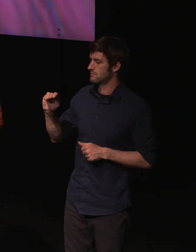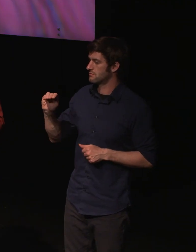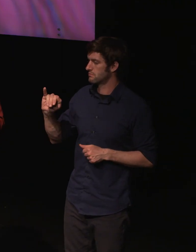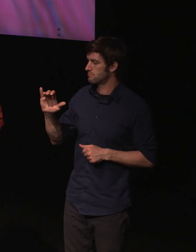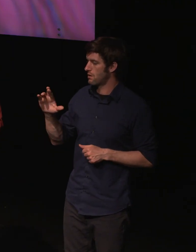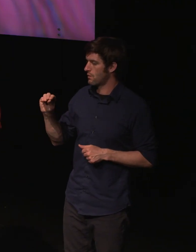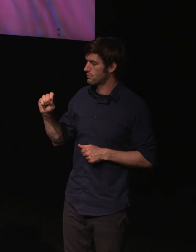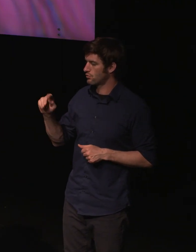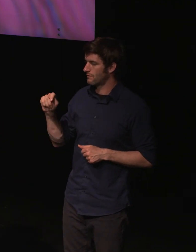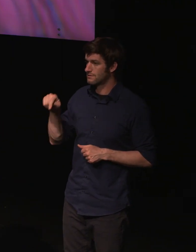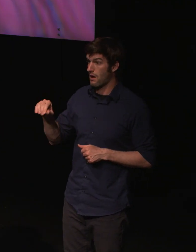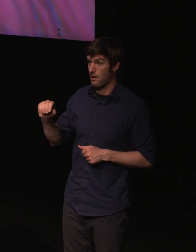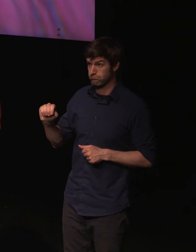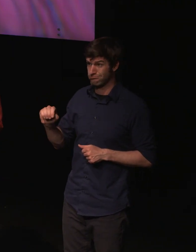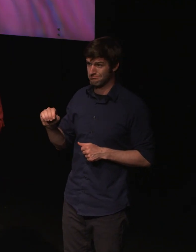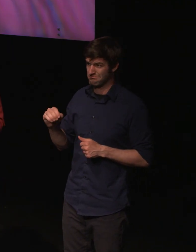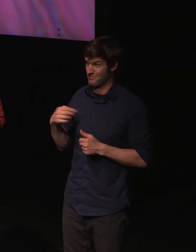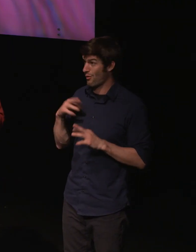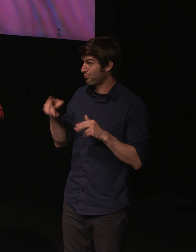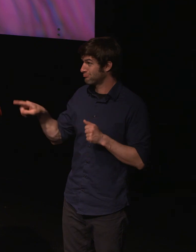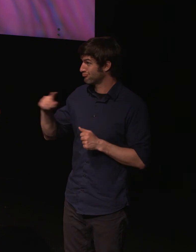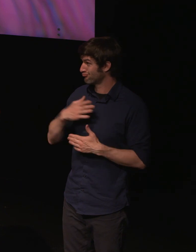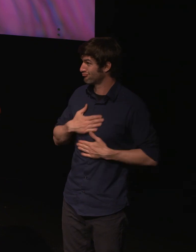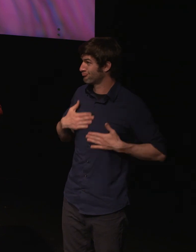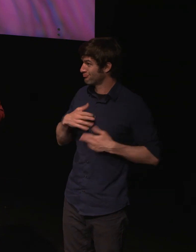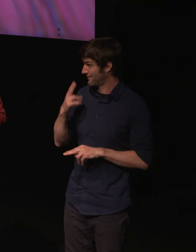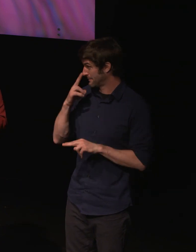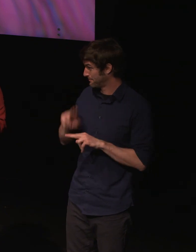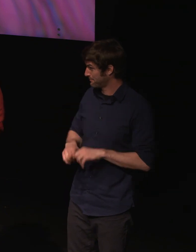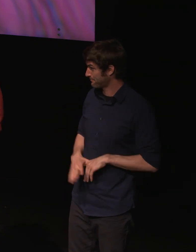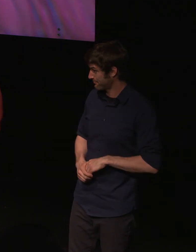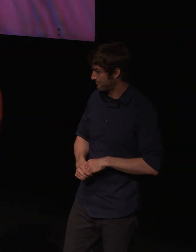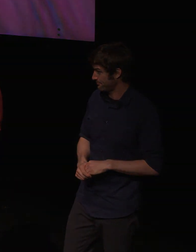I hope that was fun. AUDIENCE APPLAUSE